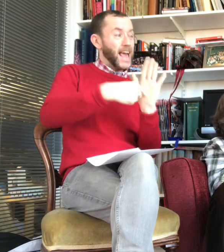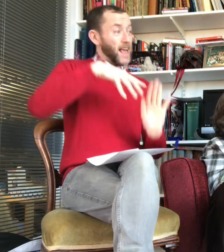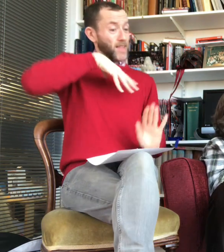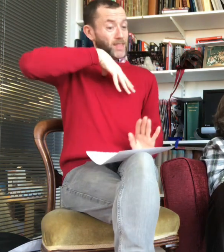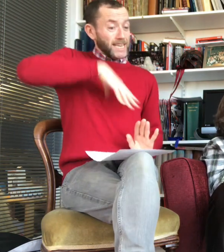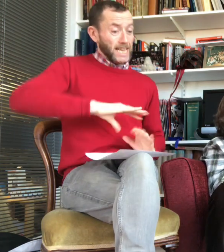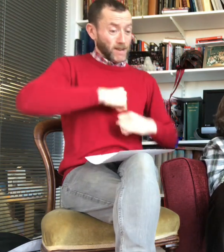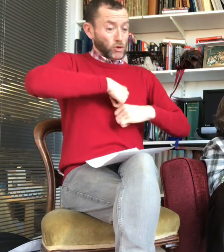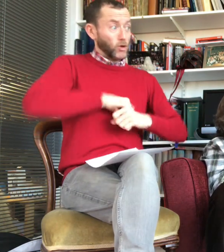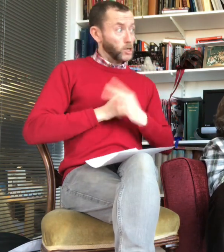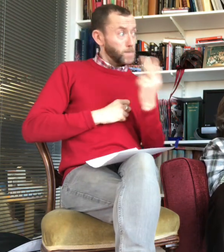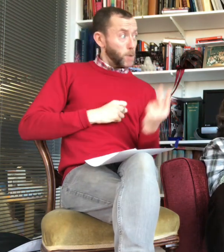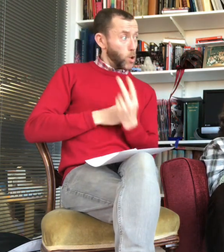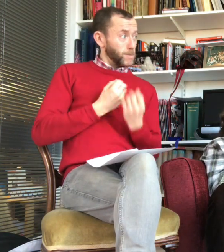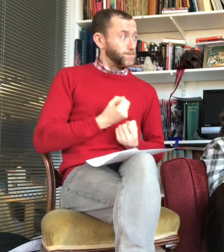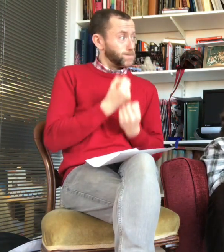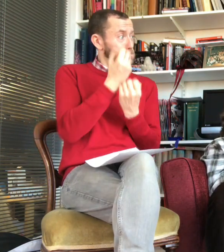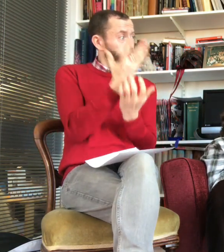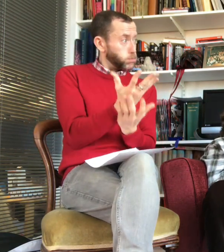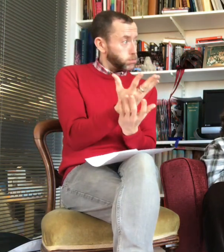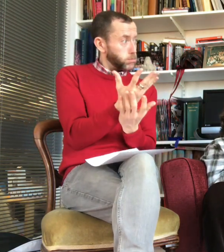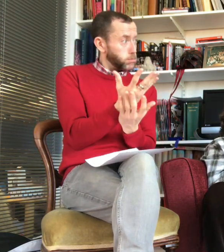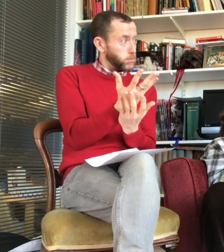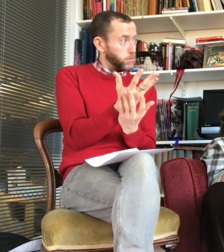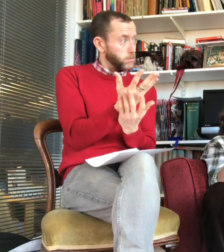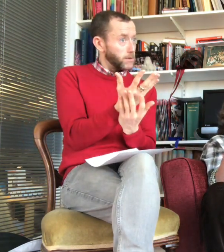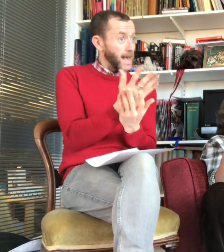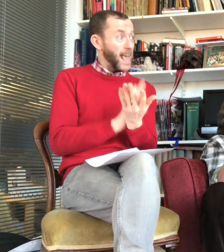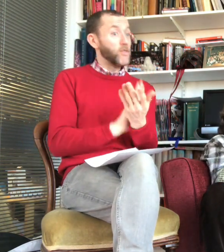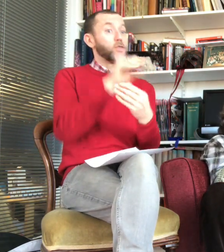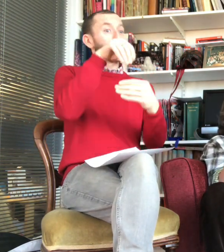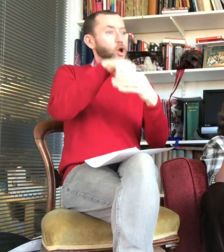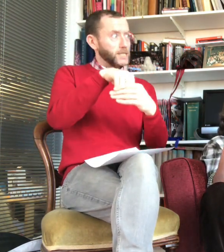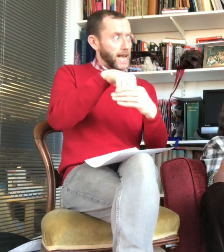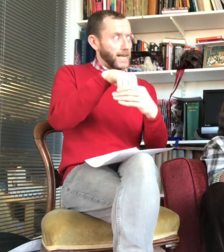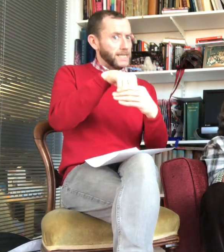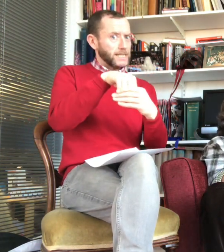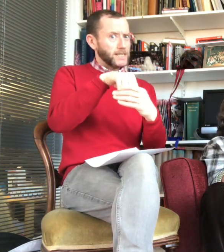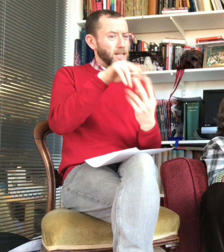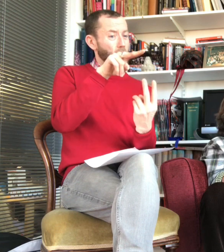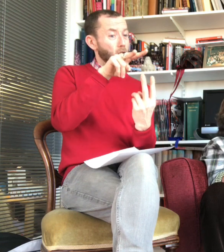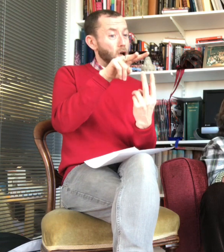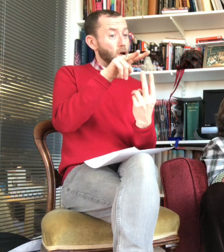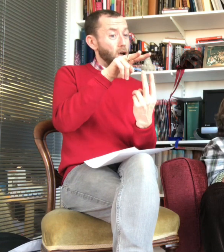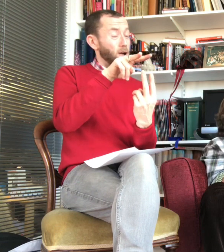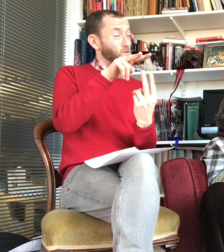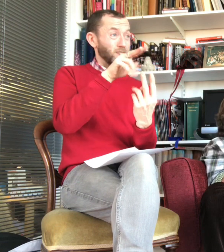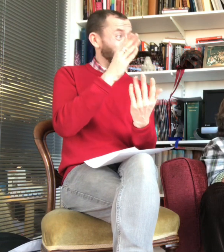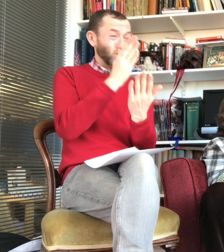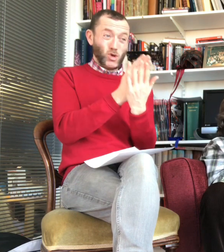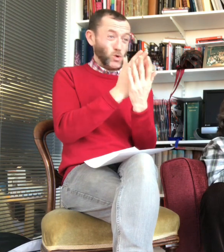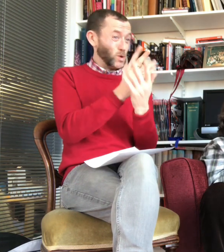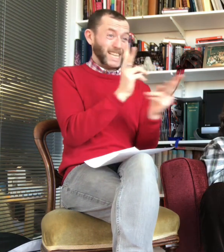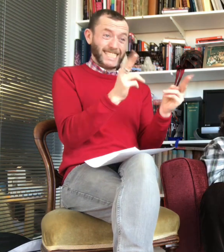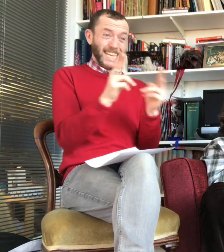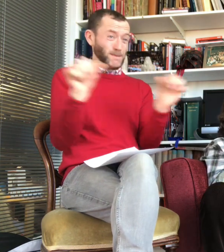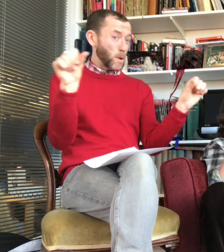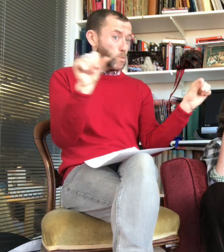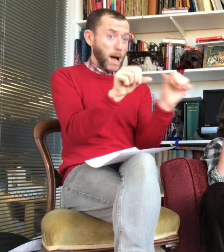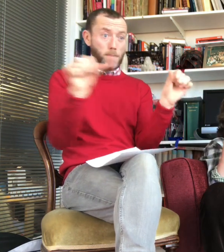frustration in the context of two relatively short scenes. And to have a